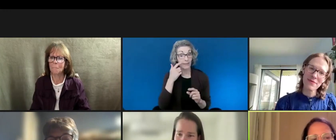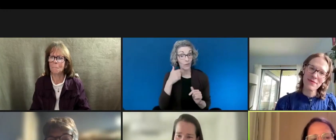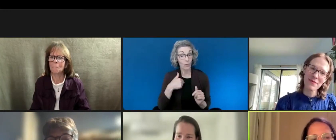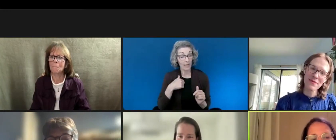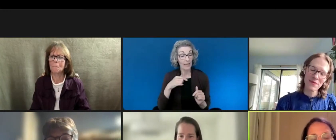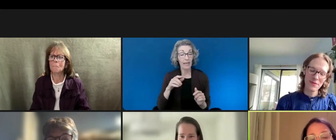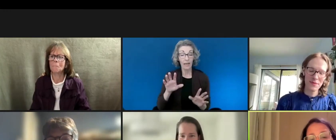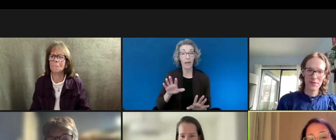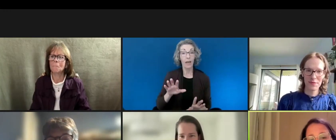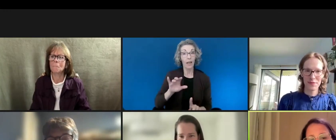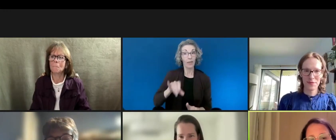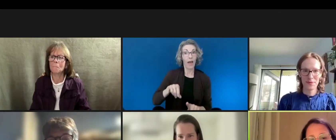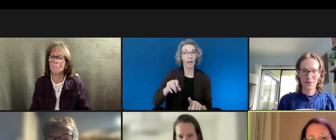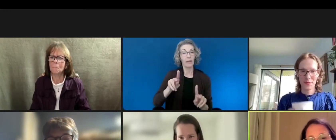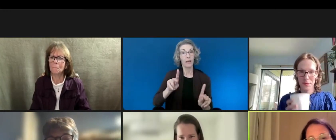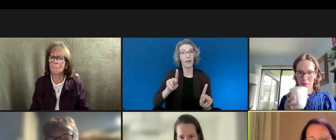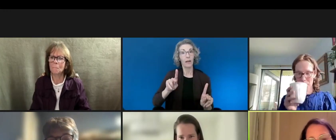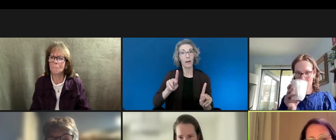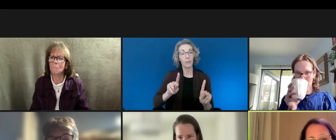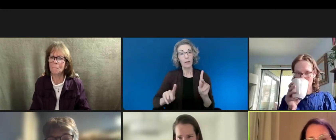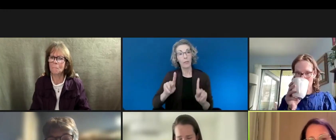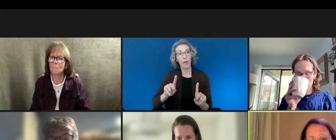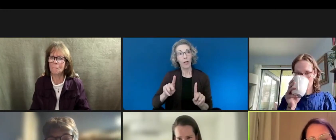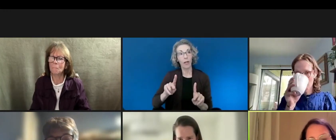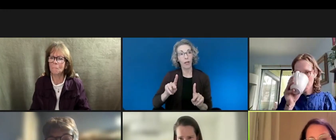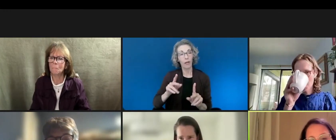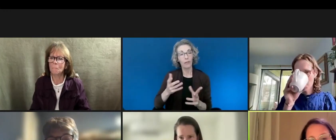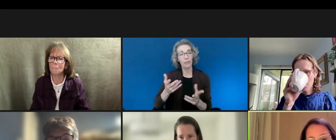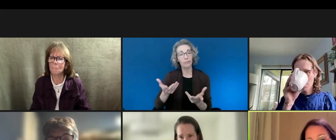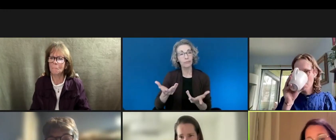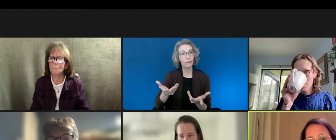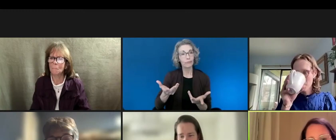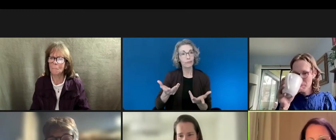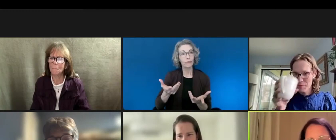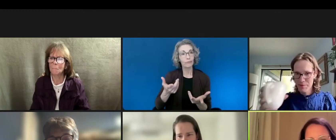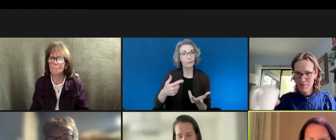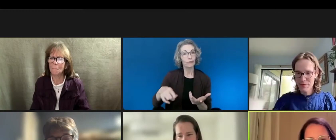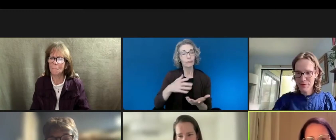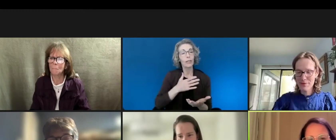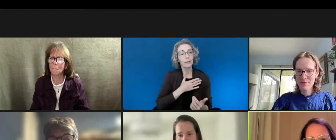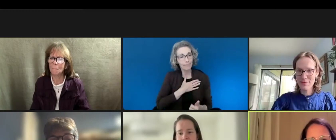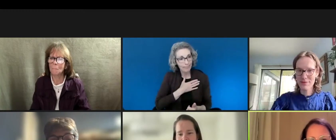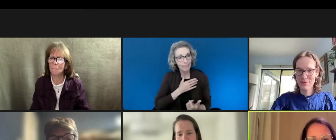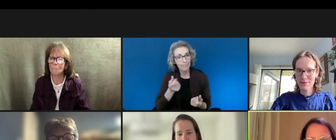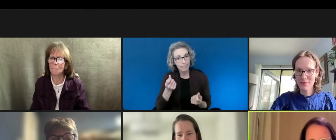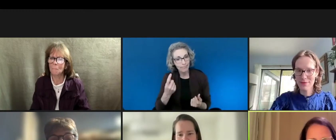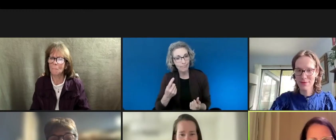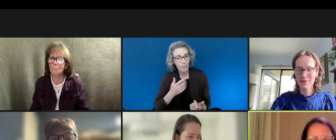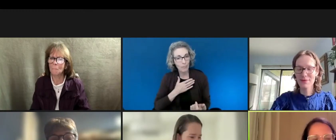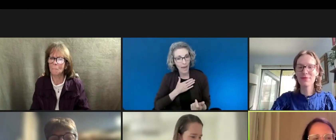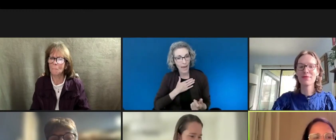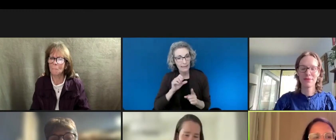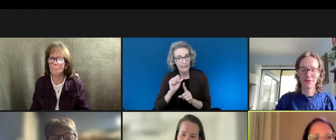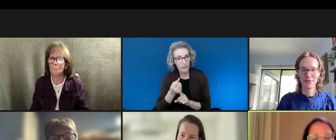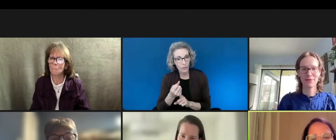me was really that people were you know empathetic to the situation really.